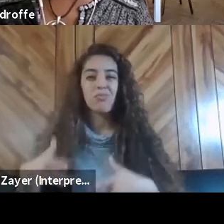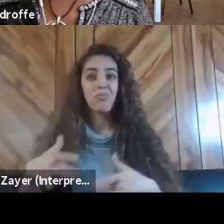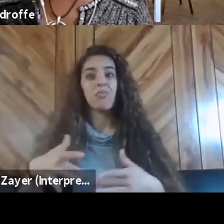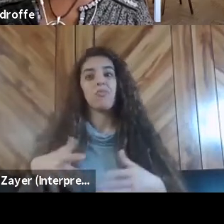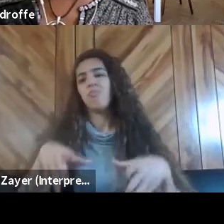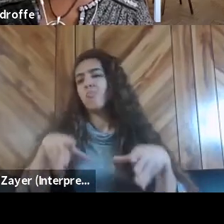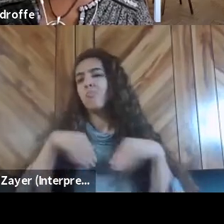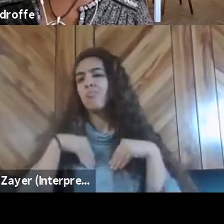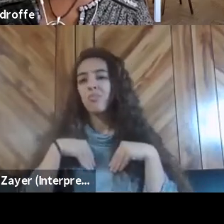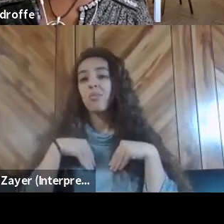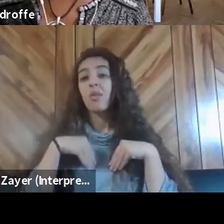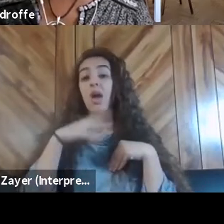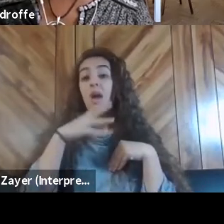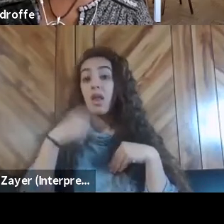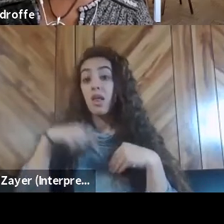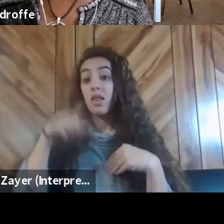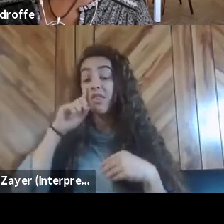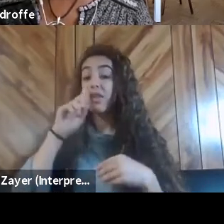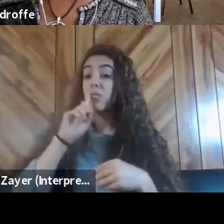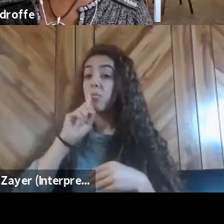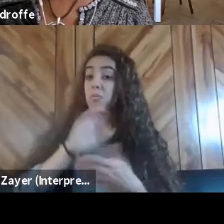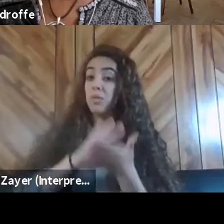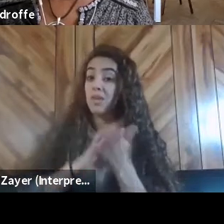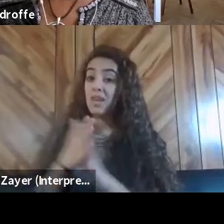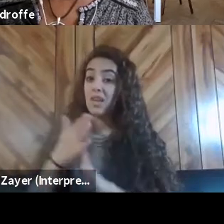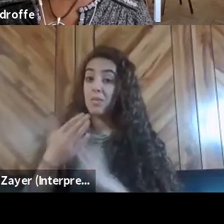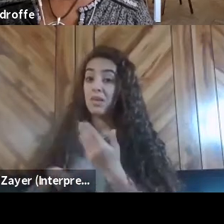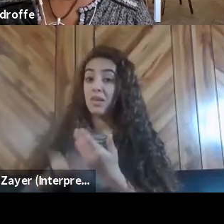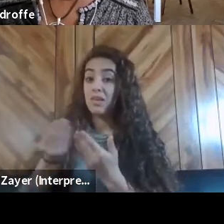easier for people to accept it because he still was who He